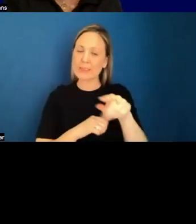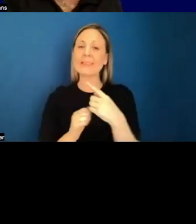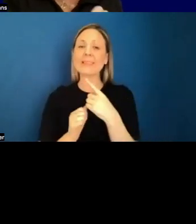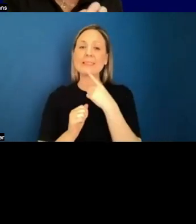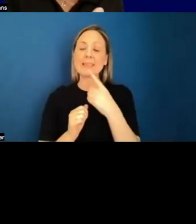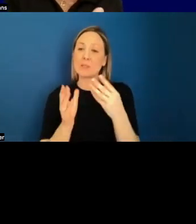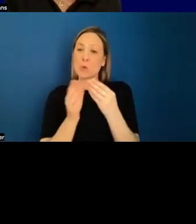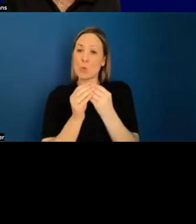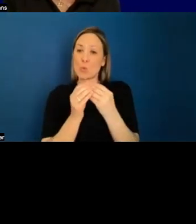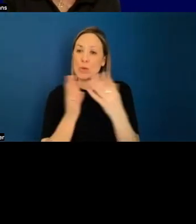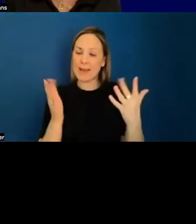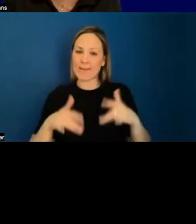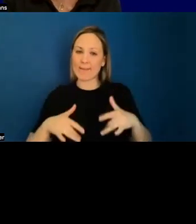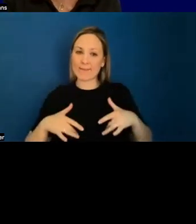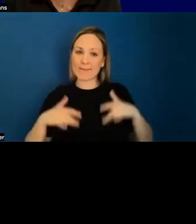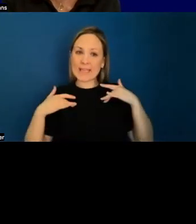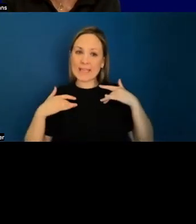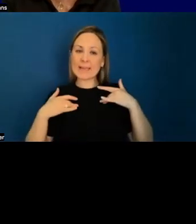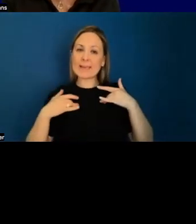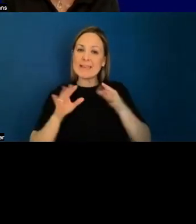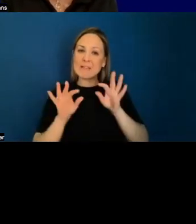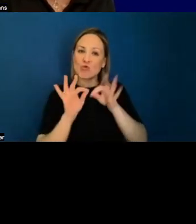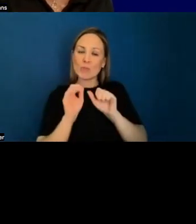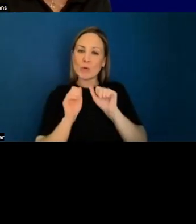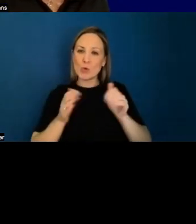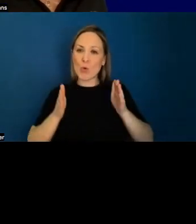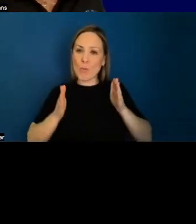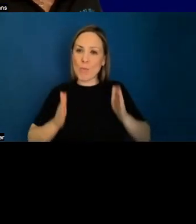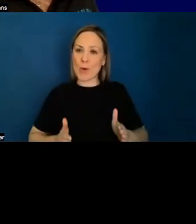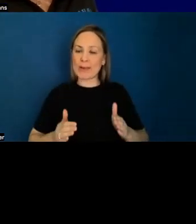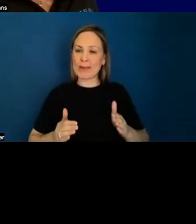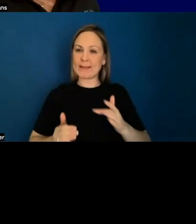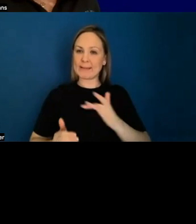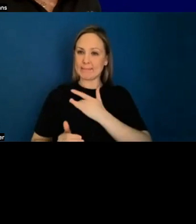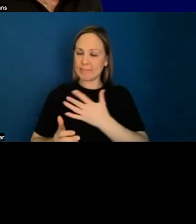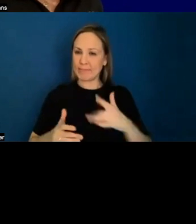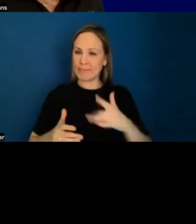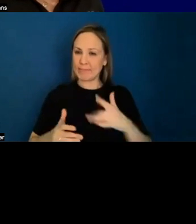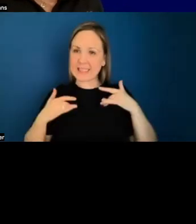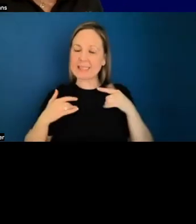being able to feel and interpret your body sensation, it is much harder to clearly